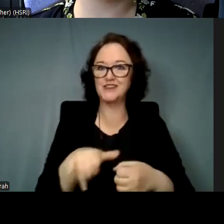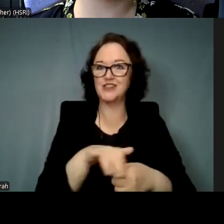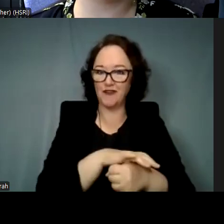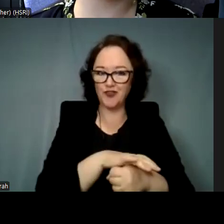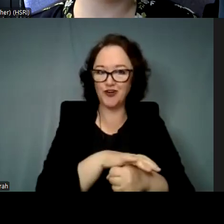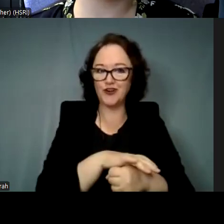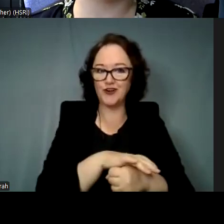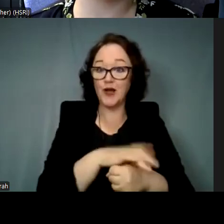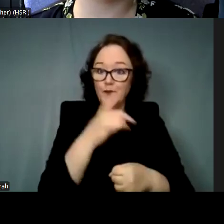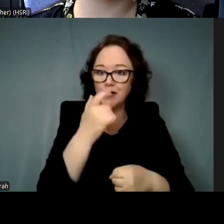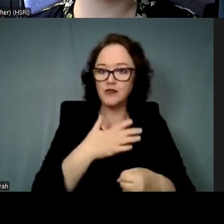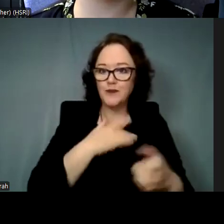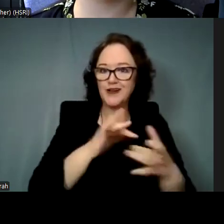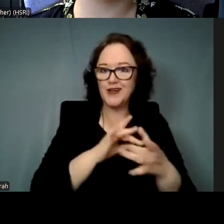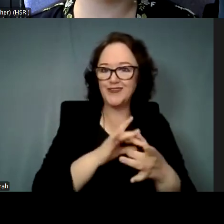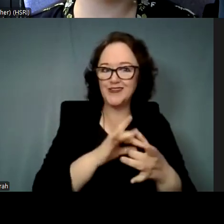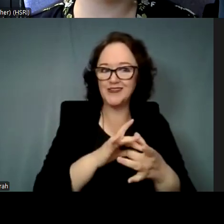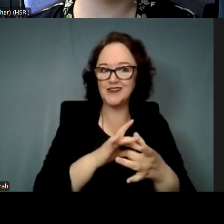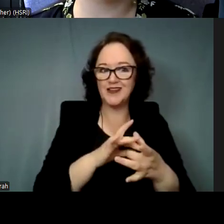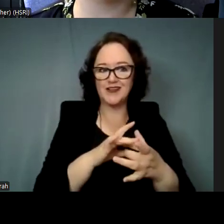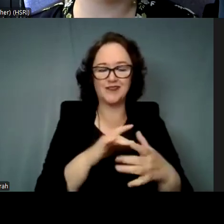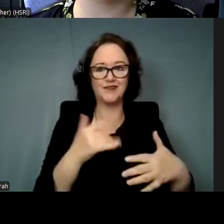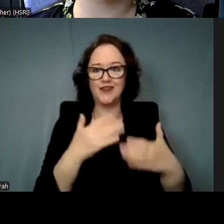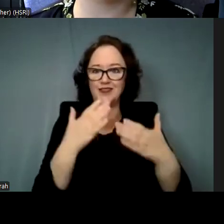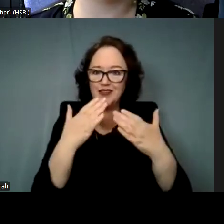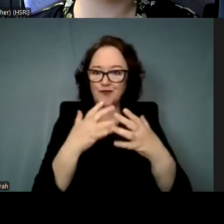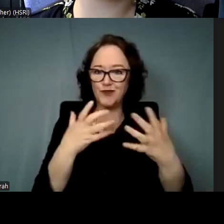helpful. And I was also able to say, but it would even be more